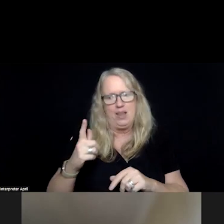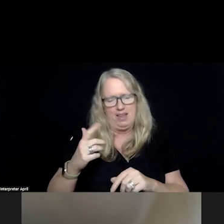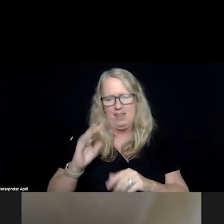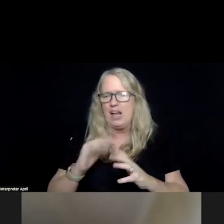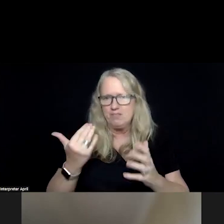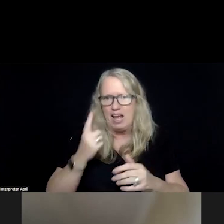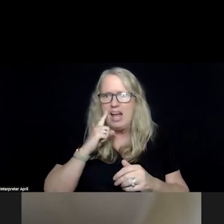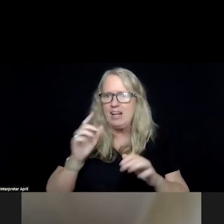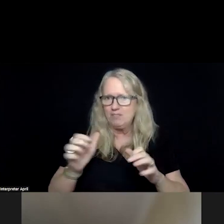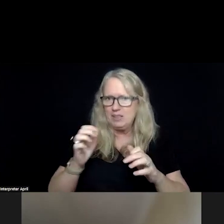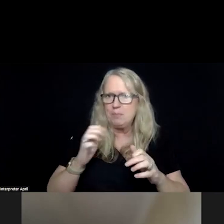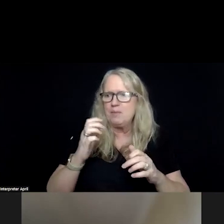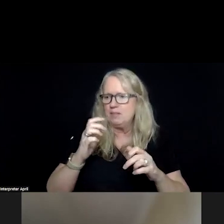LOT WITH COMMUNITIES